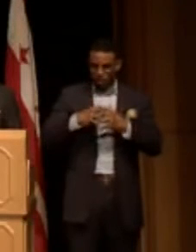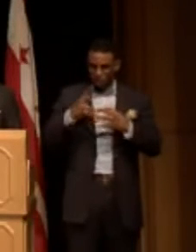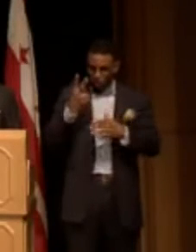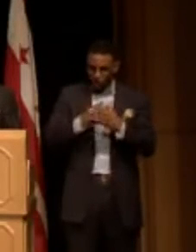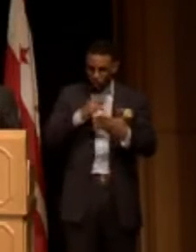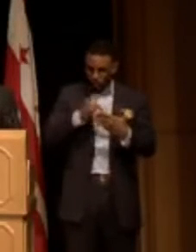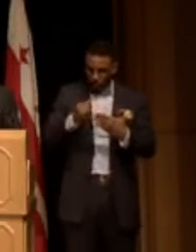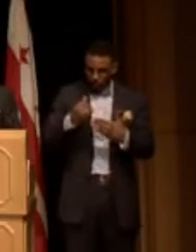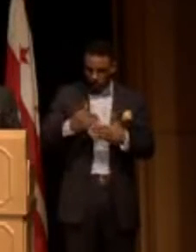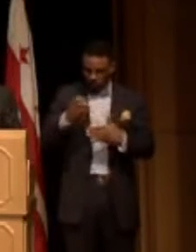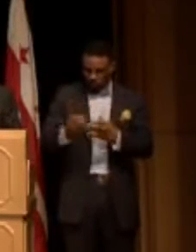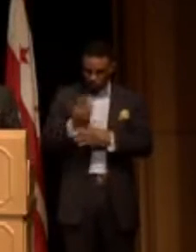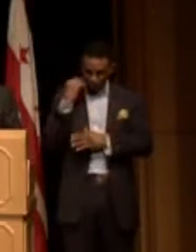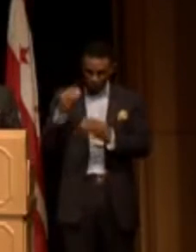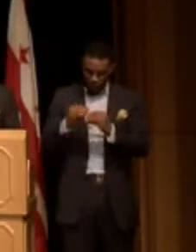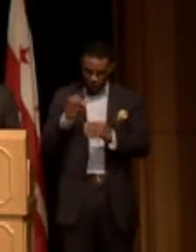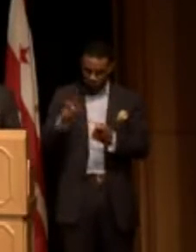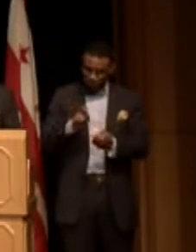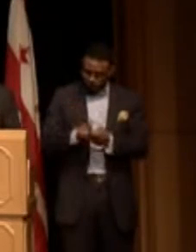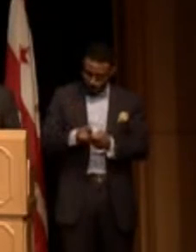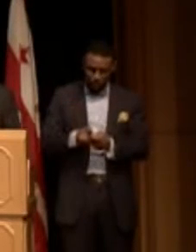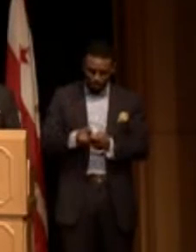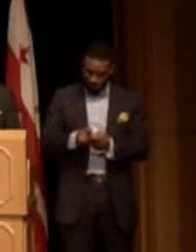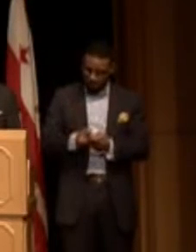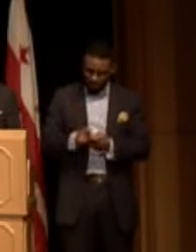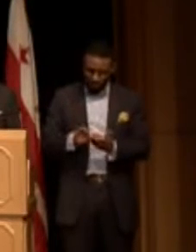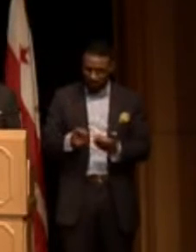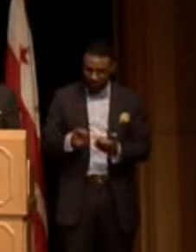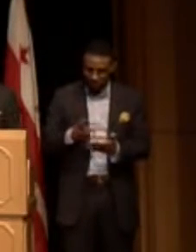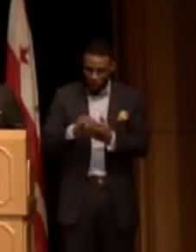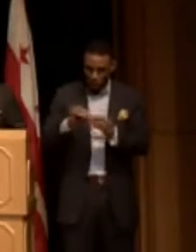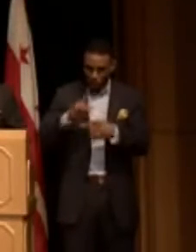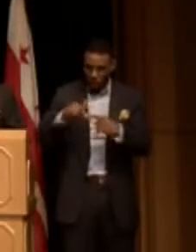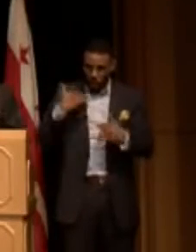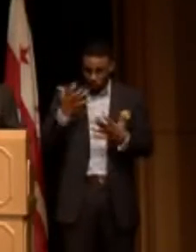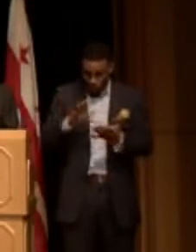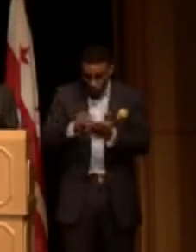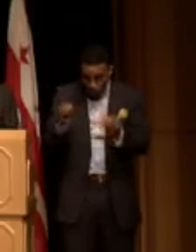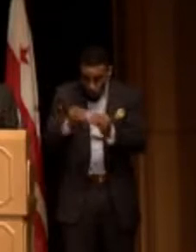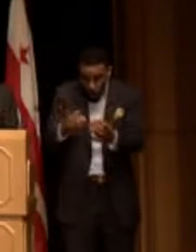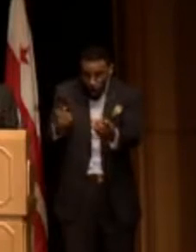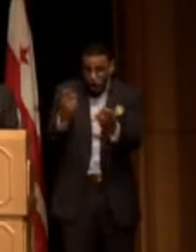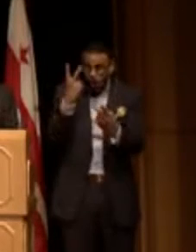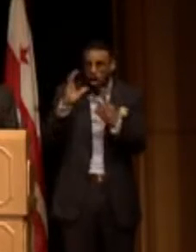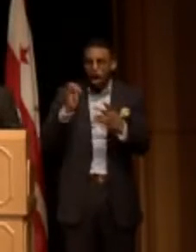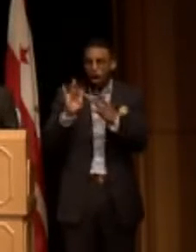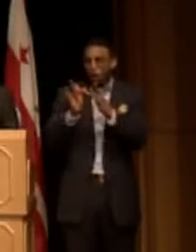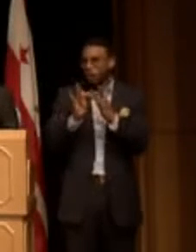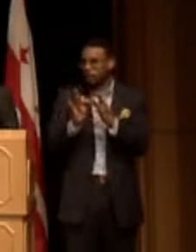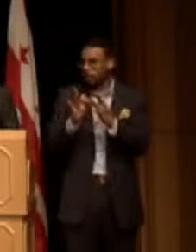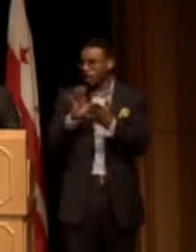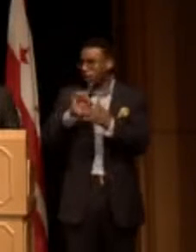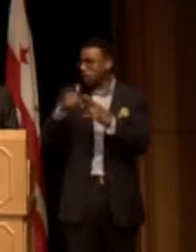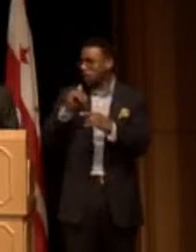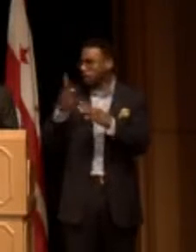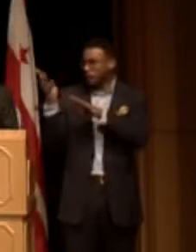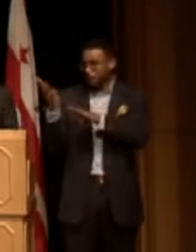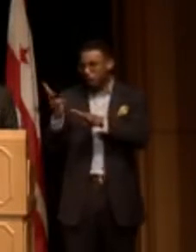HOPE YOU WILL STAY TUNED FOR MORE DETAILS TO LEARN MORE ABOUT US. IF YOU WANT TO LEARN MORE COME VISIT OUR WEBSITE, LEARN ABOUT OUR PIPELINE AND HOW OUR